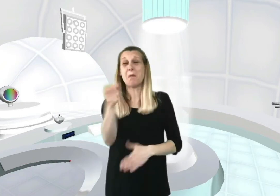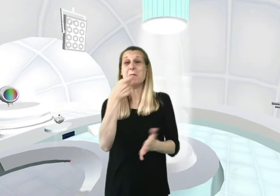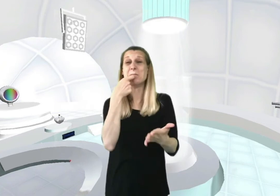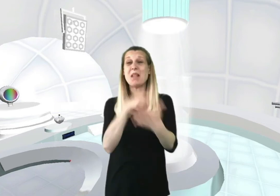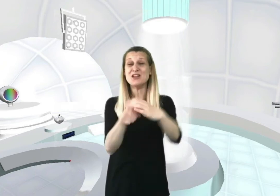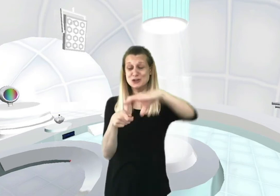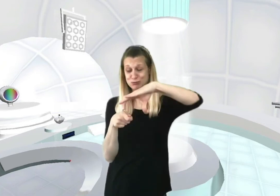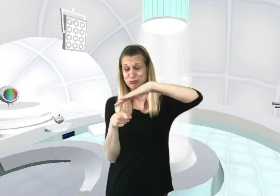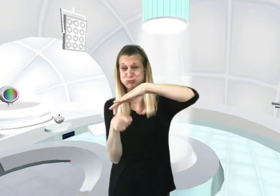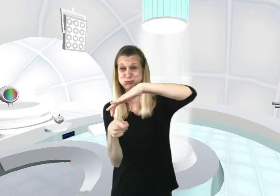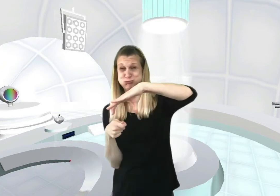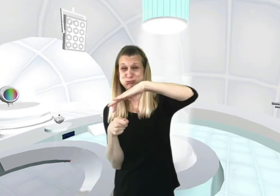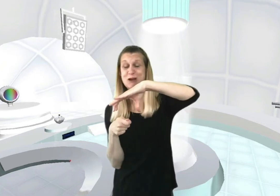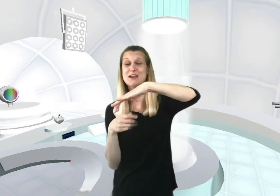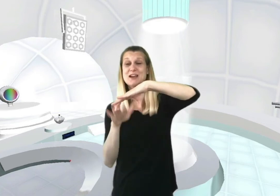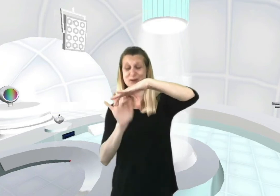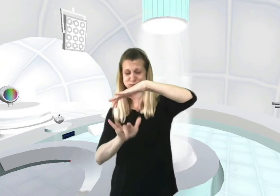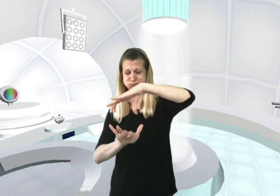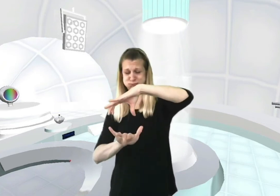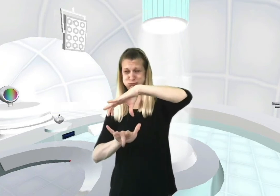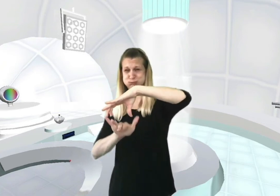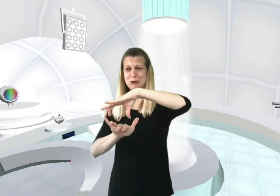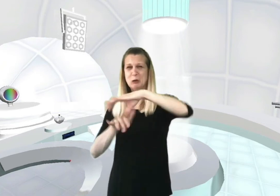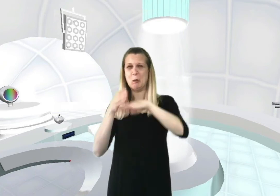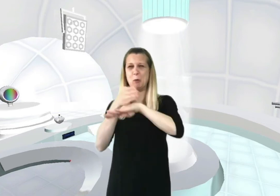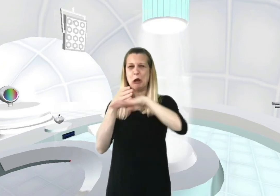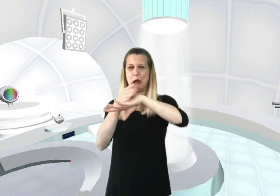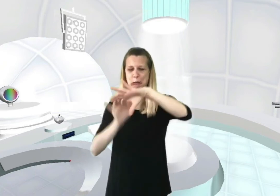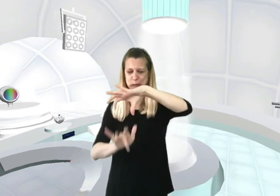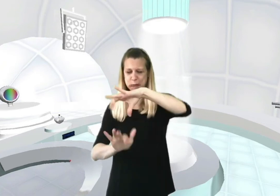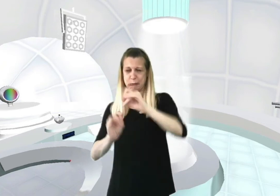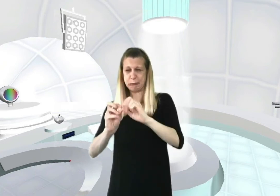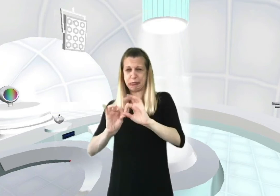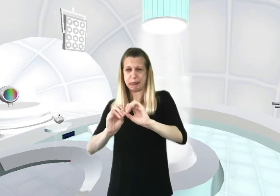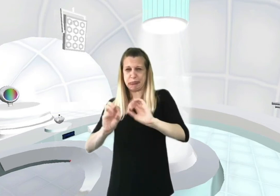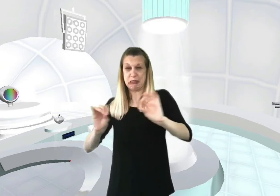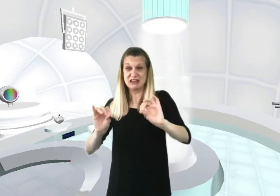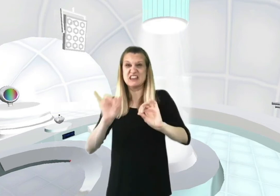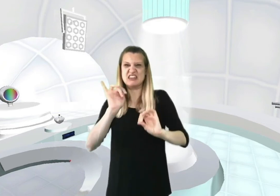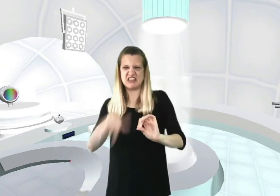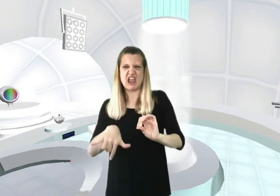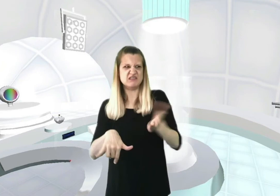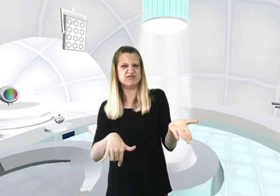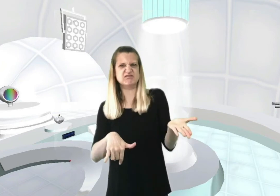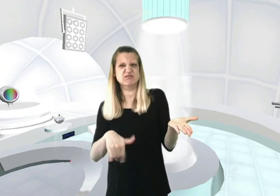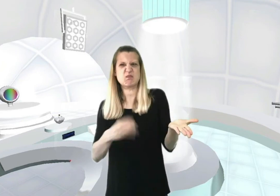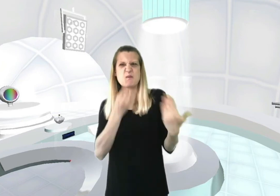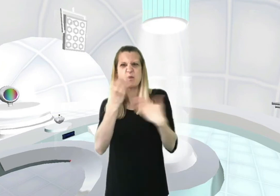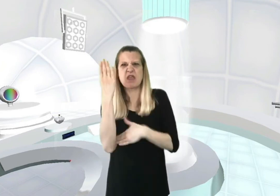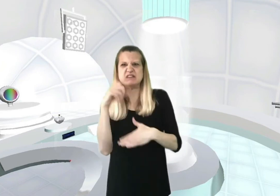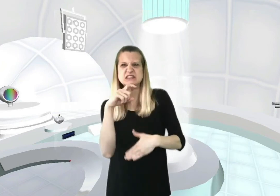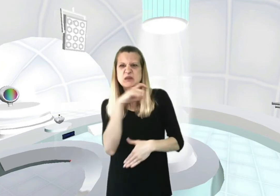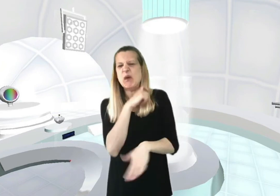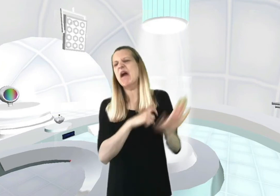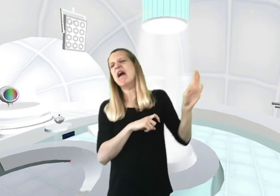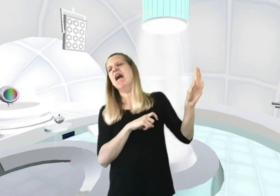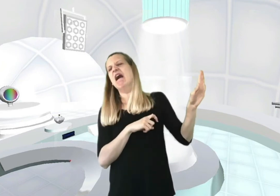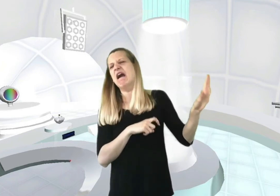It’s made of all those little curly wooden shavings you find in pencil sharpeners!"